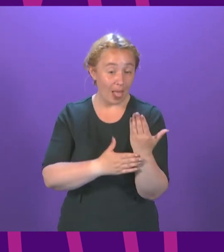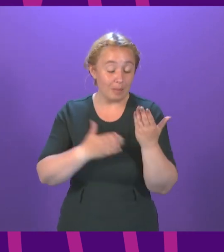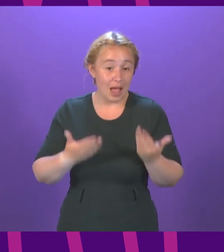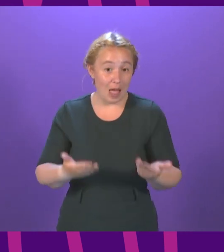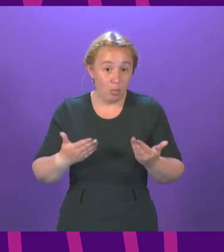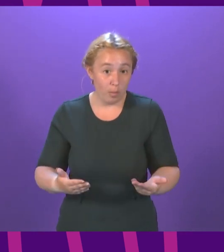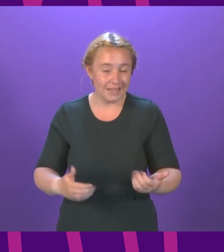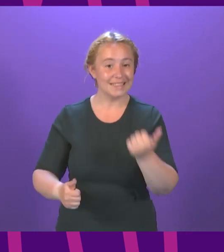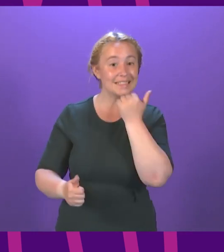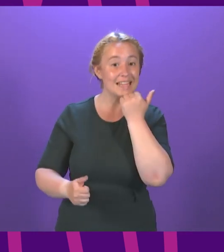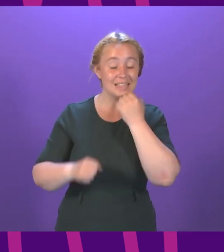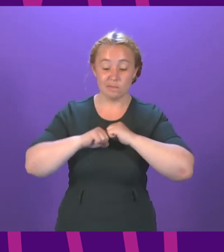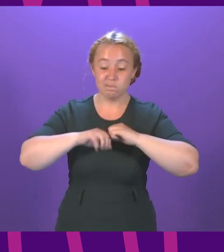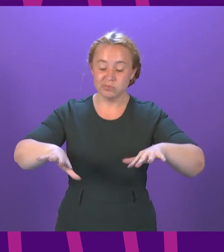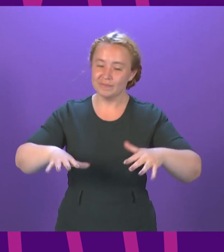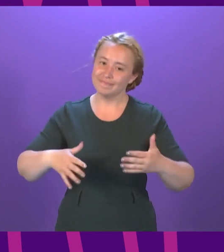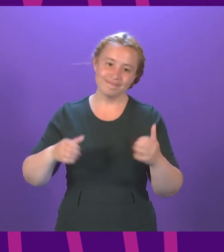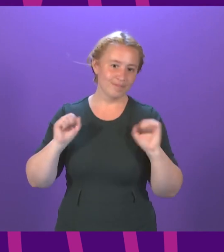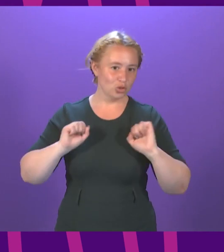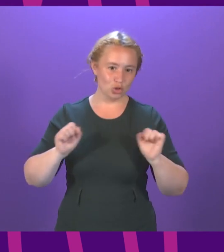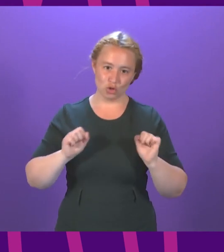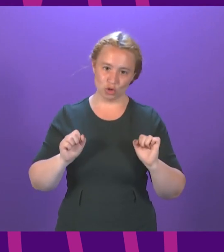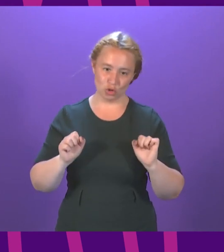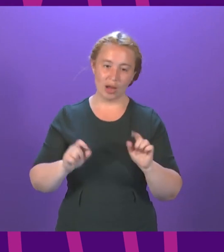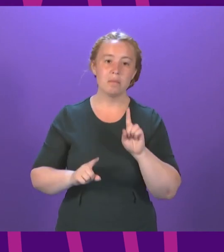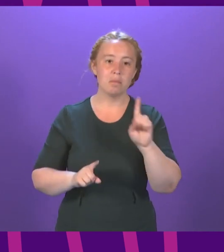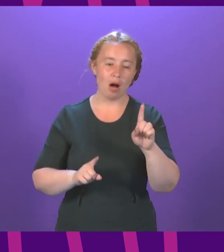when that system will be available, but I hope that it will be available later in the summer or